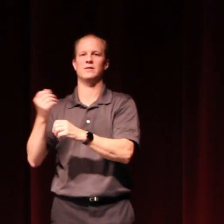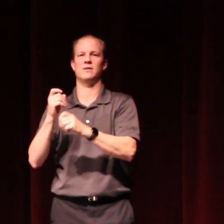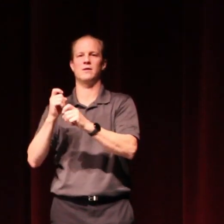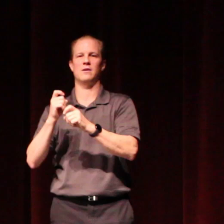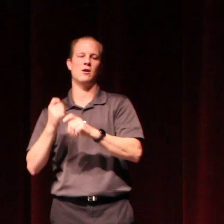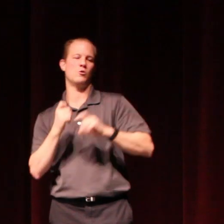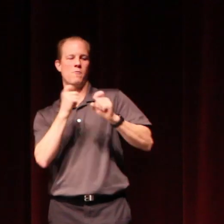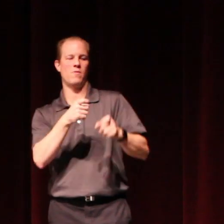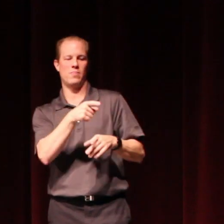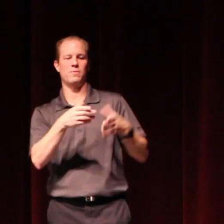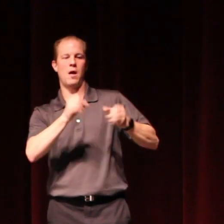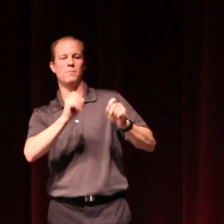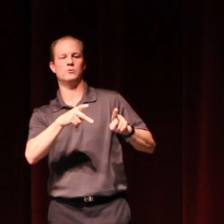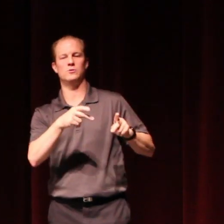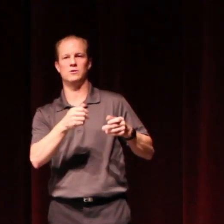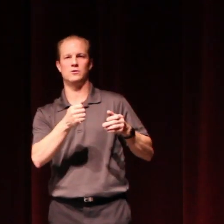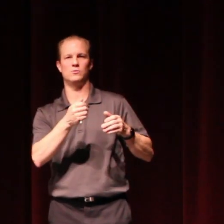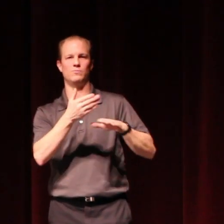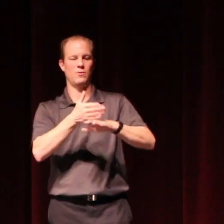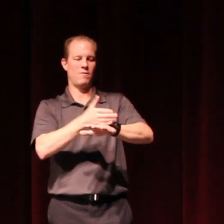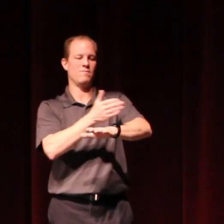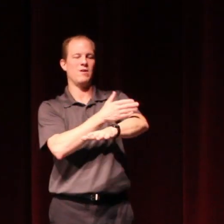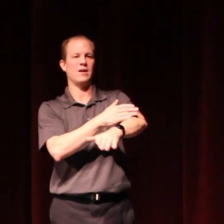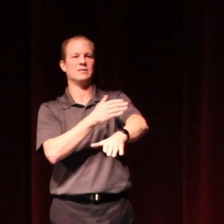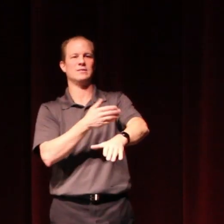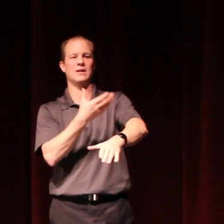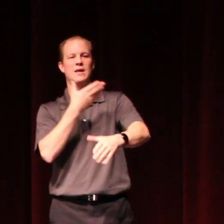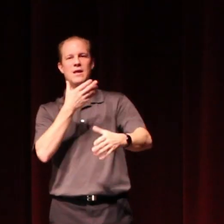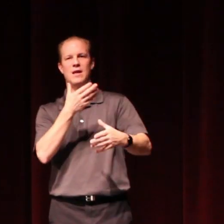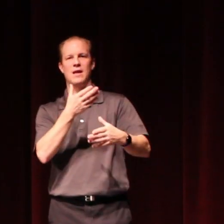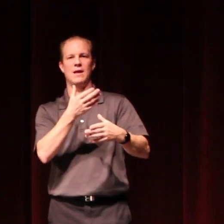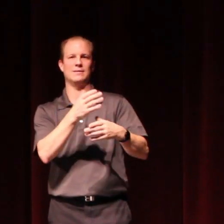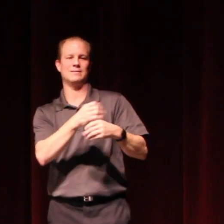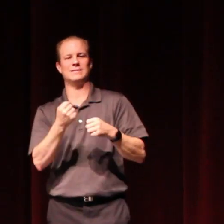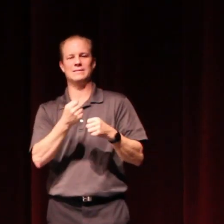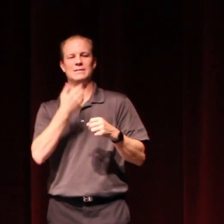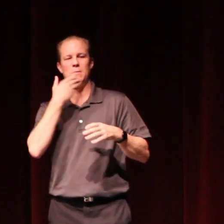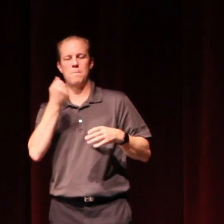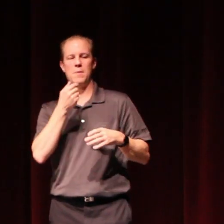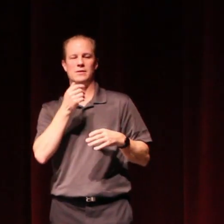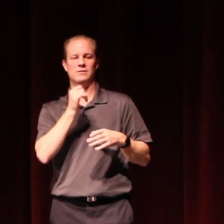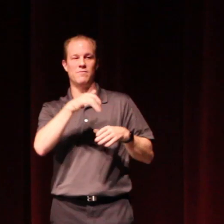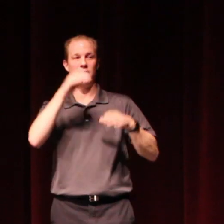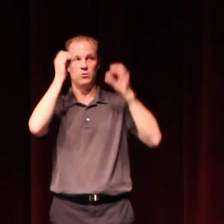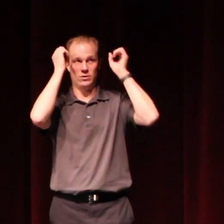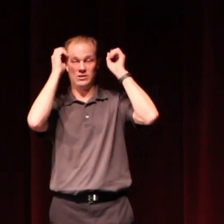to advance, to get the best out of their education as they can. Additional policies are designed